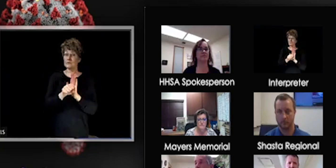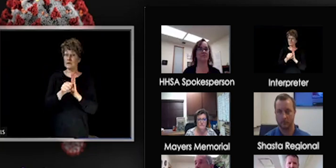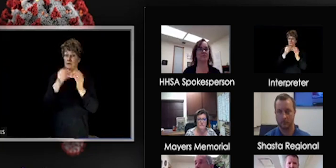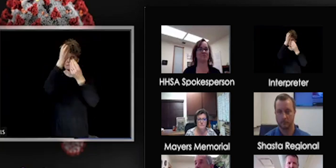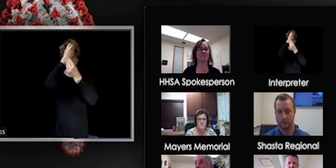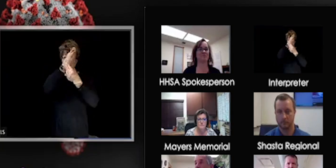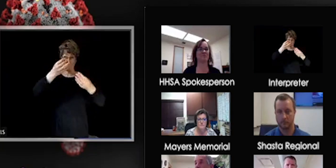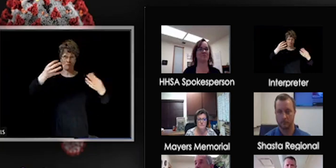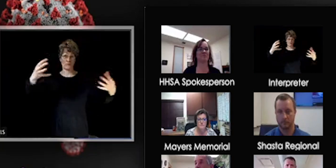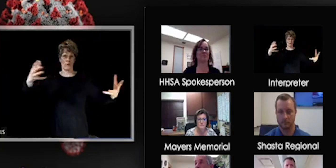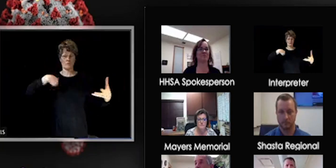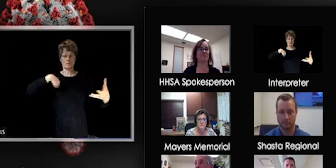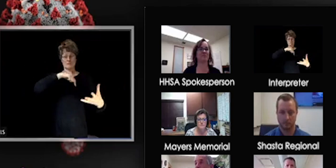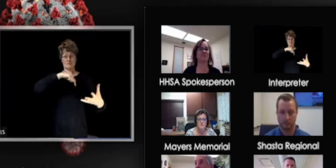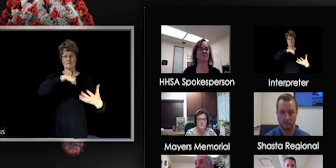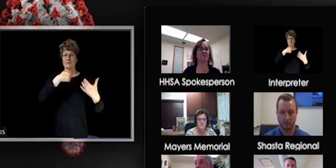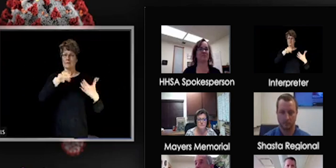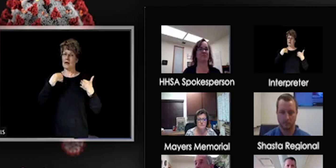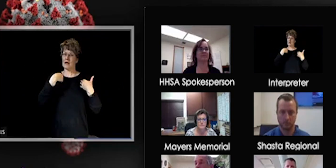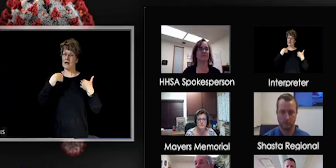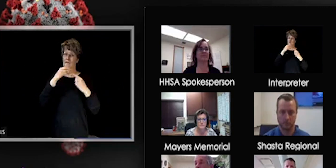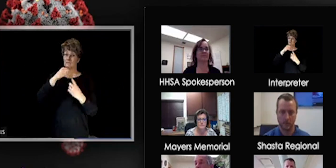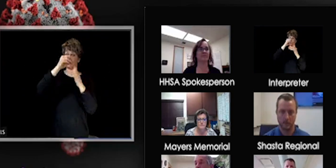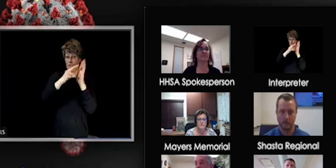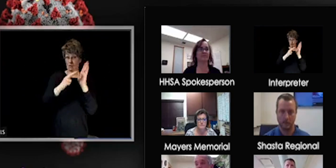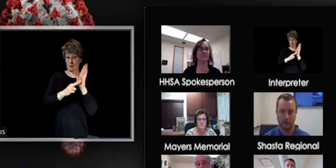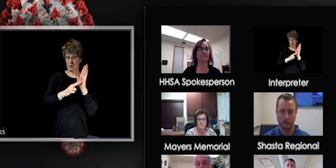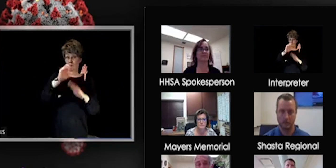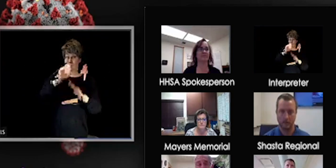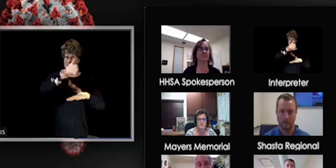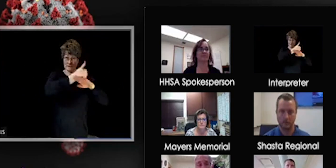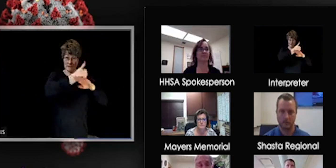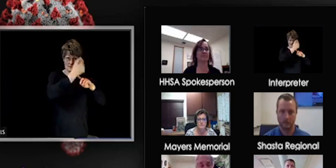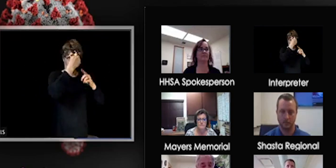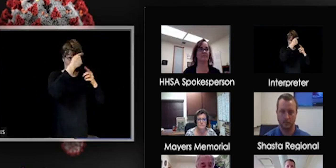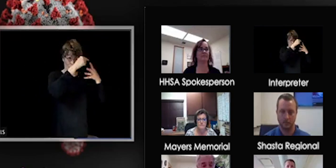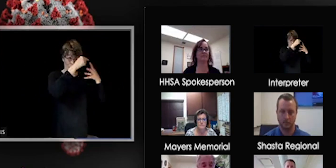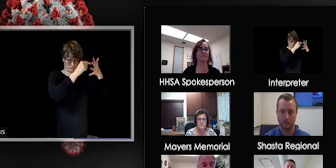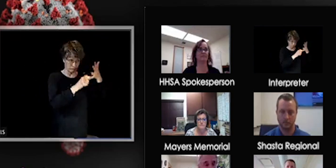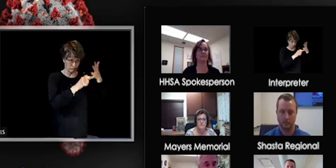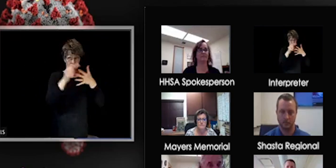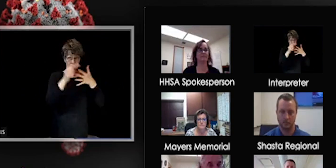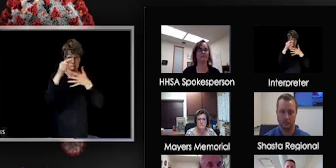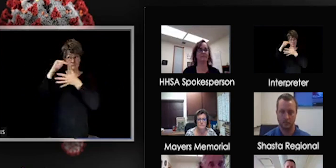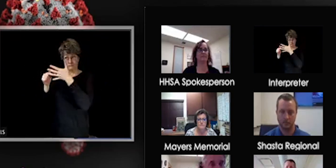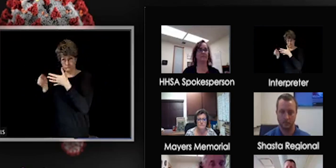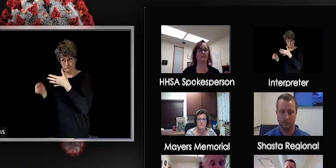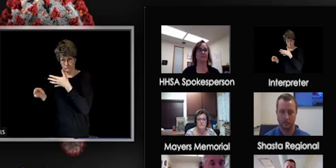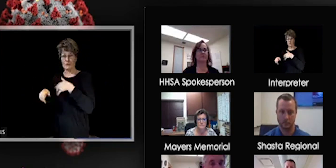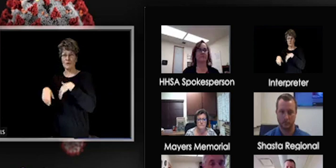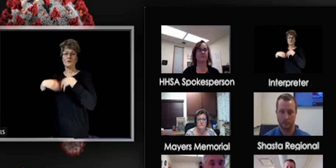parameters in place to allow those activities to move forward, but in a way that reduces